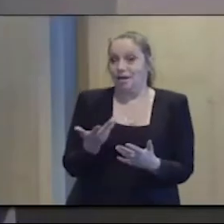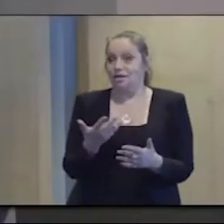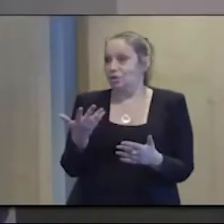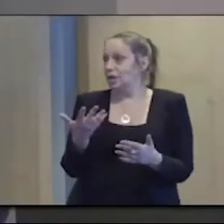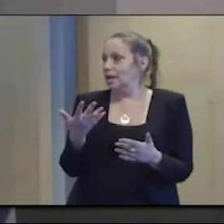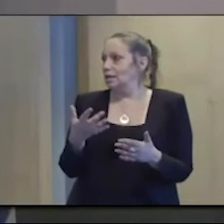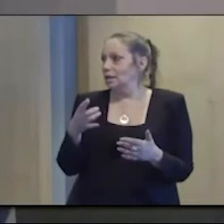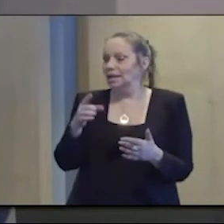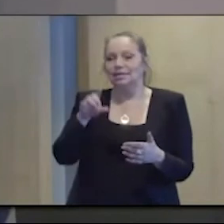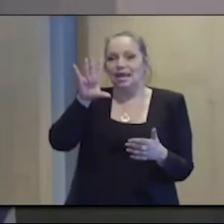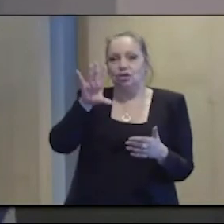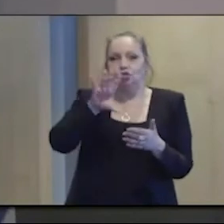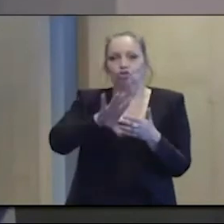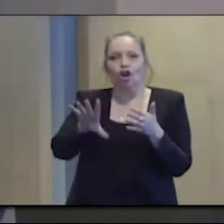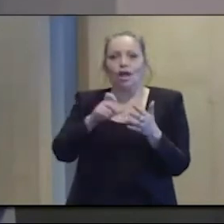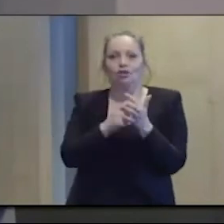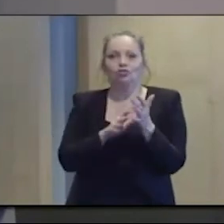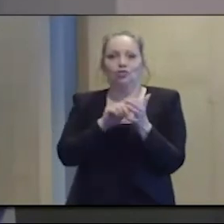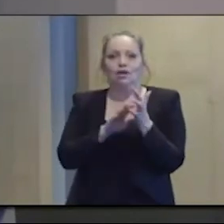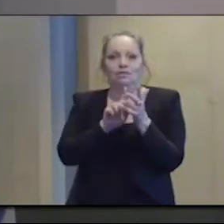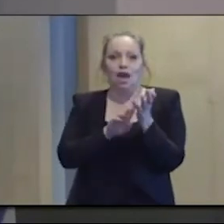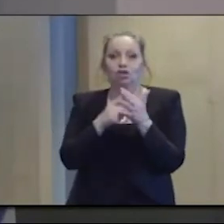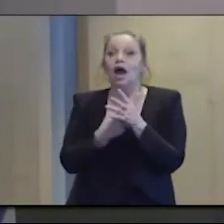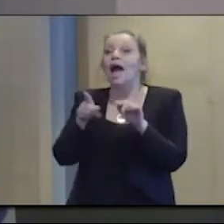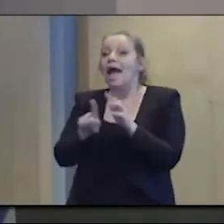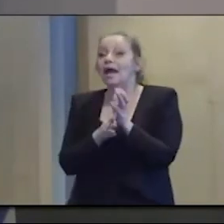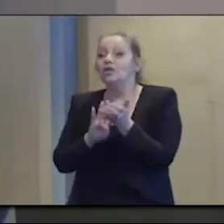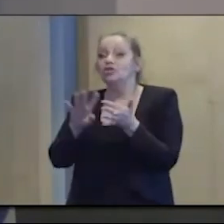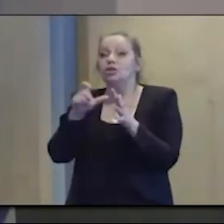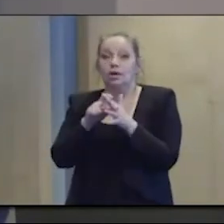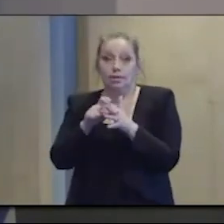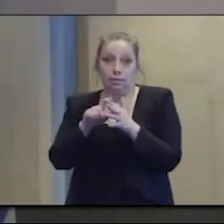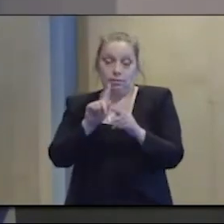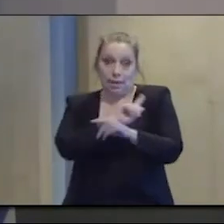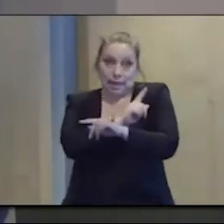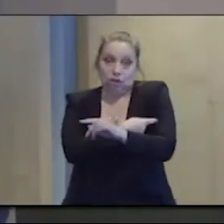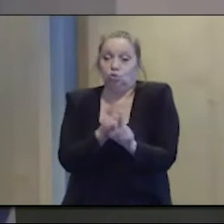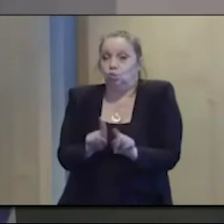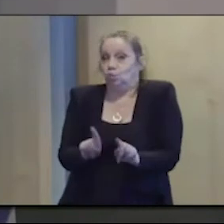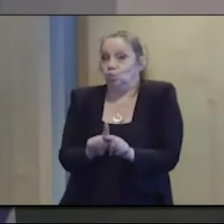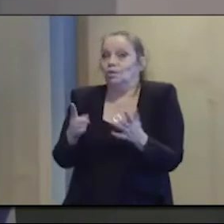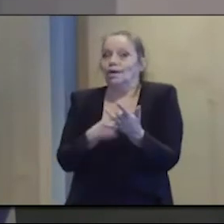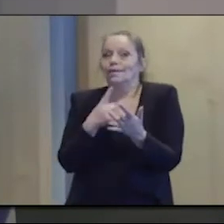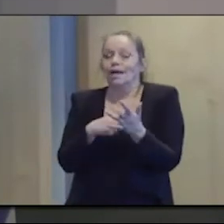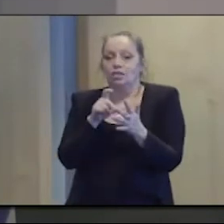little credit voucher... yeah and united energy which is one of the distributed network service